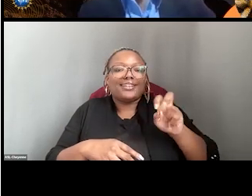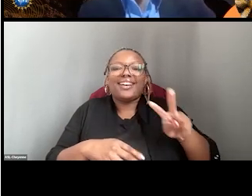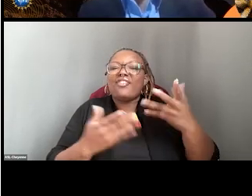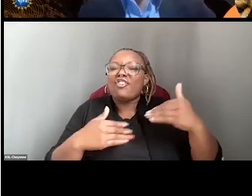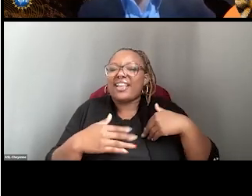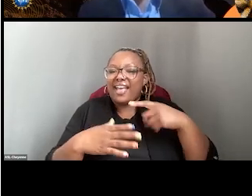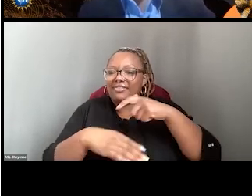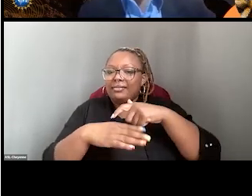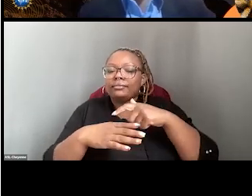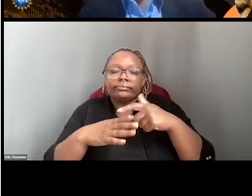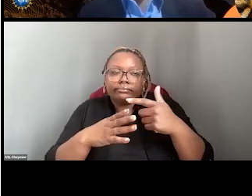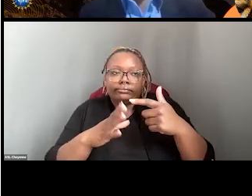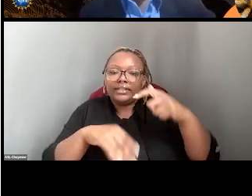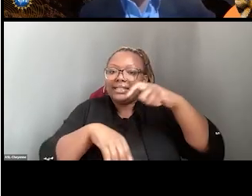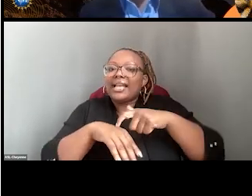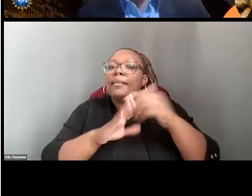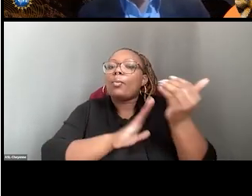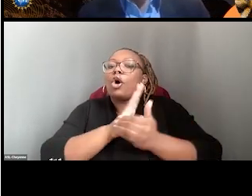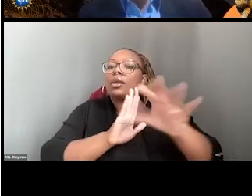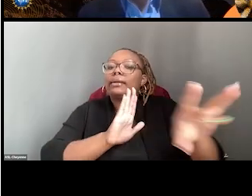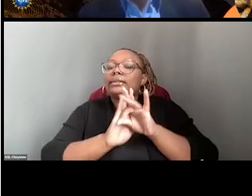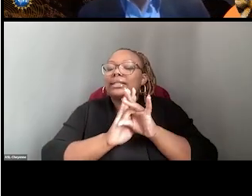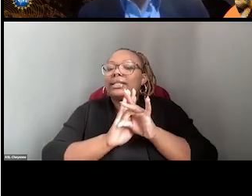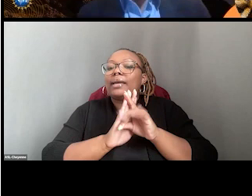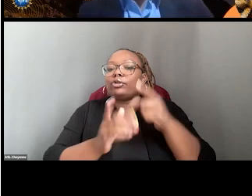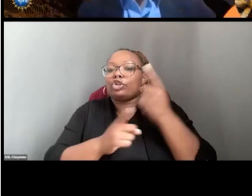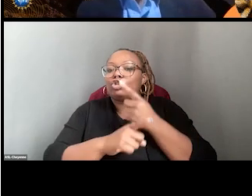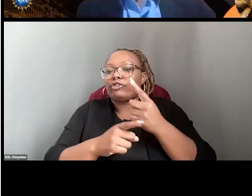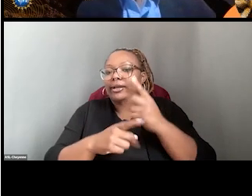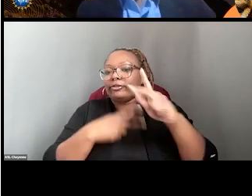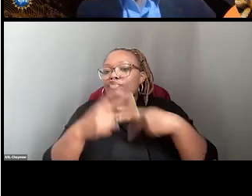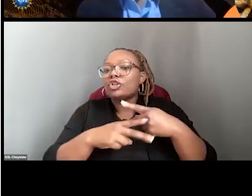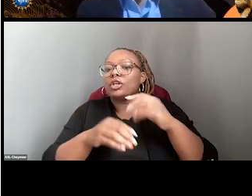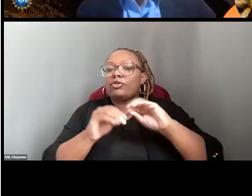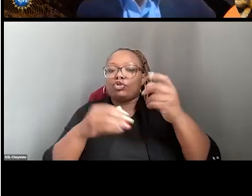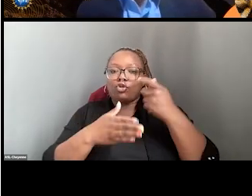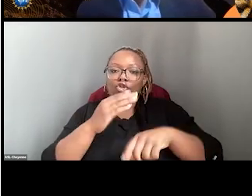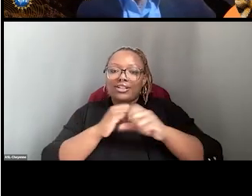of the no-cost extension that you need. The other thing that I would say is